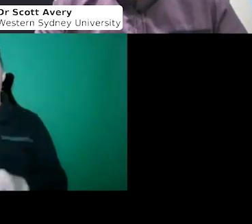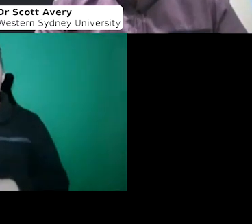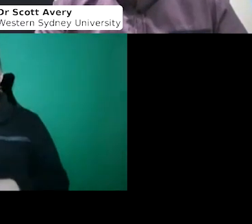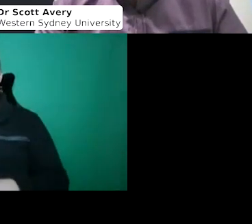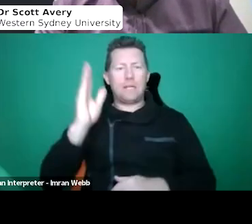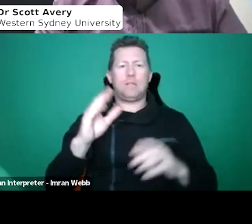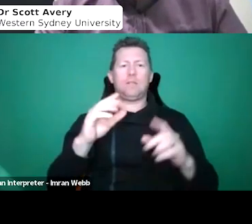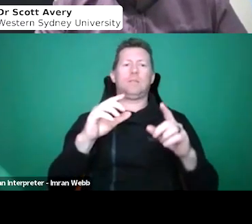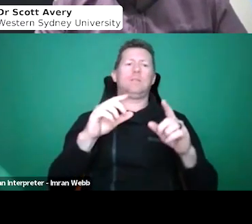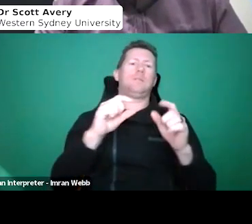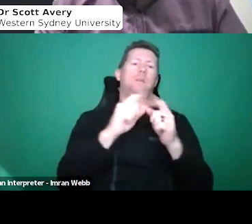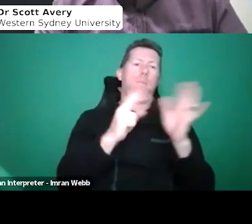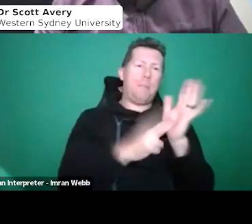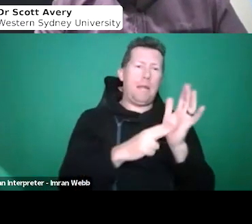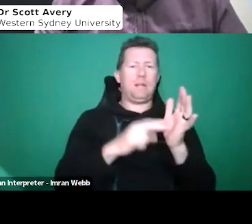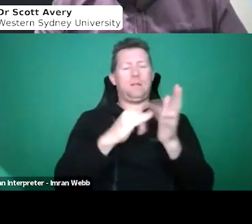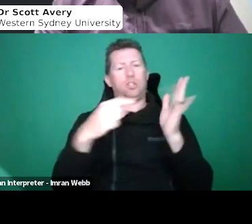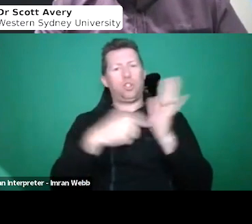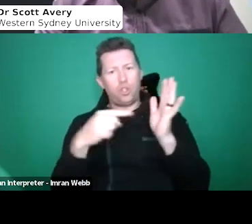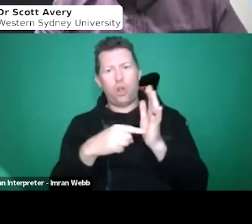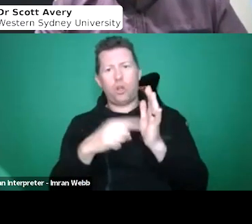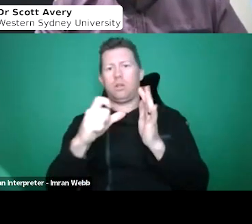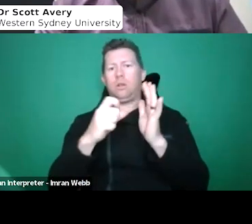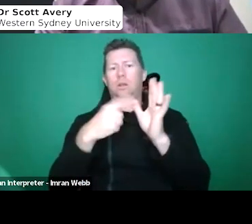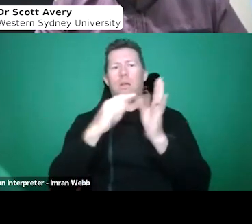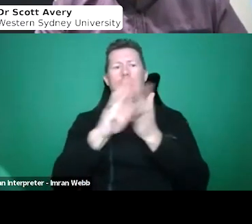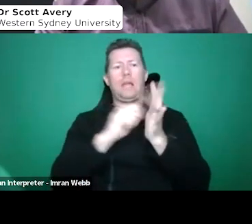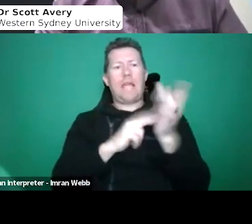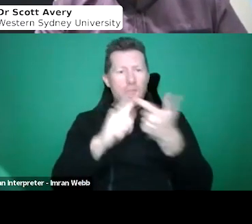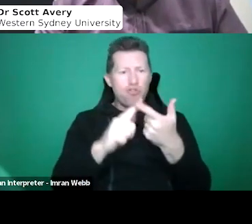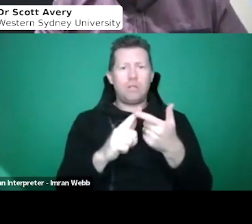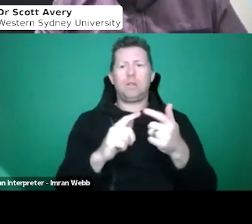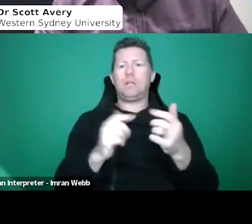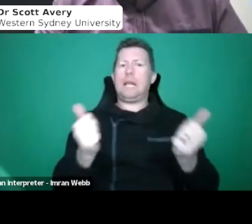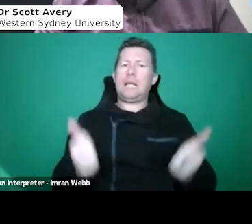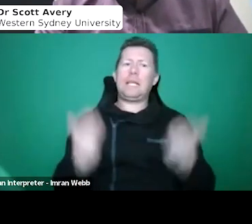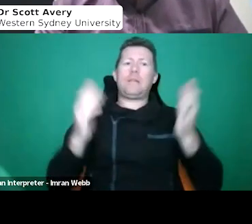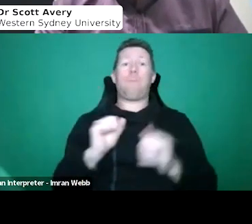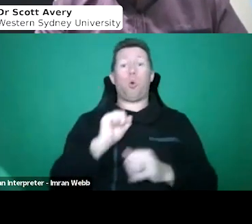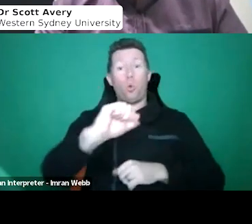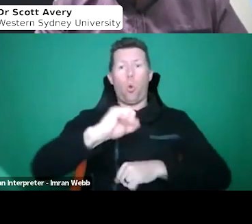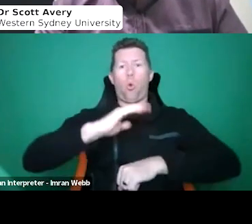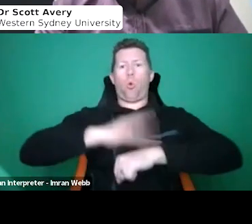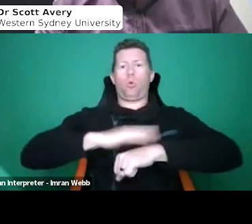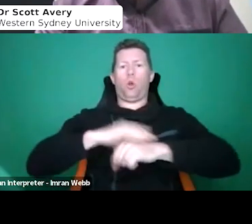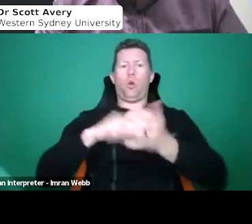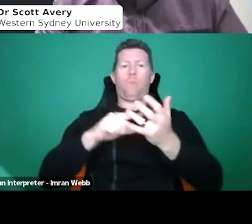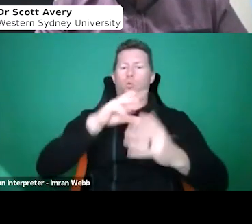Dr. Scott Avery, Catherine McAlpine for giving your time today to participate and share your insights into this.